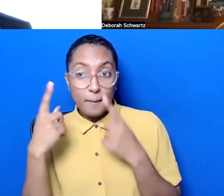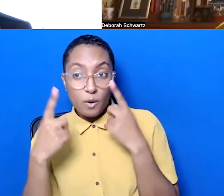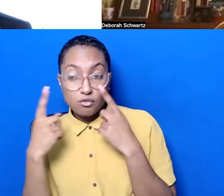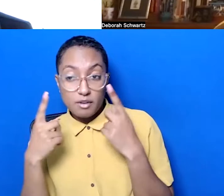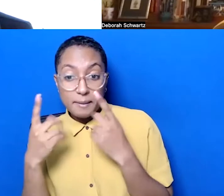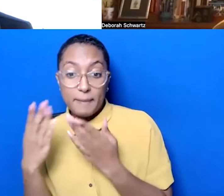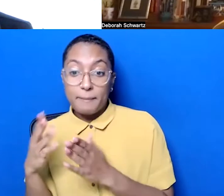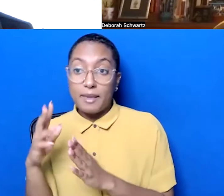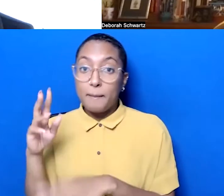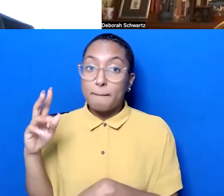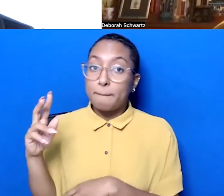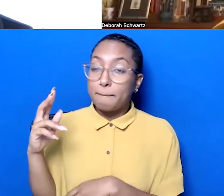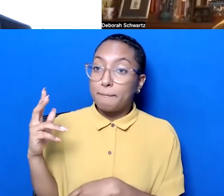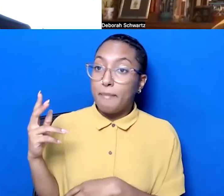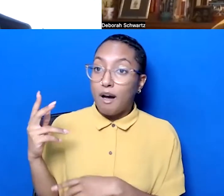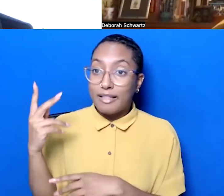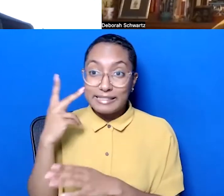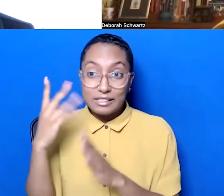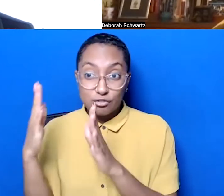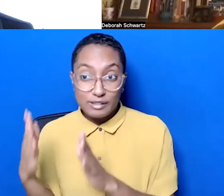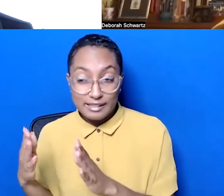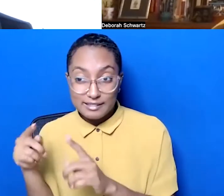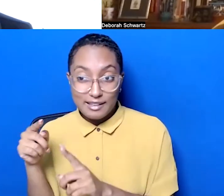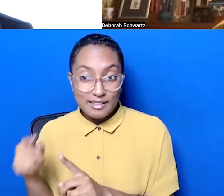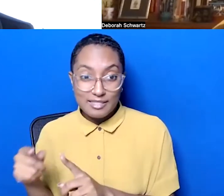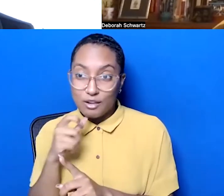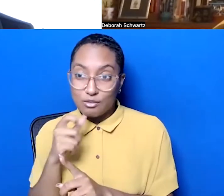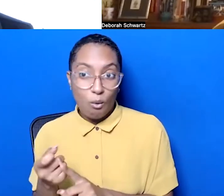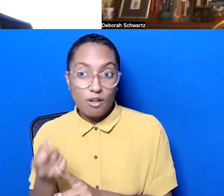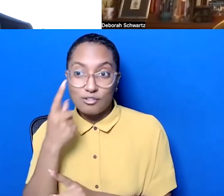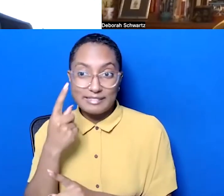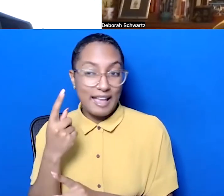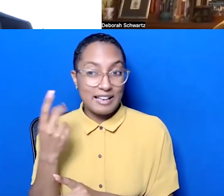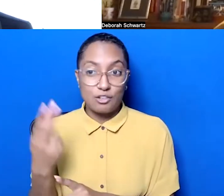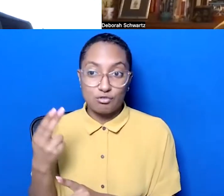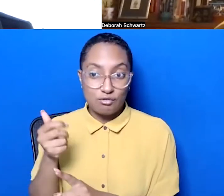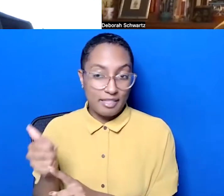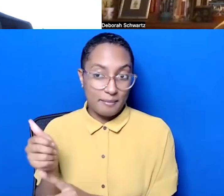when it comes to understanding and knowing history because so many people do feel that